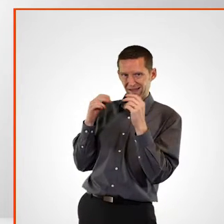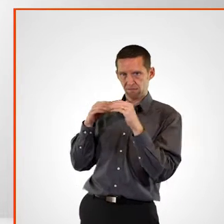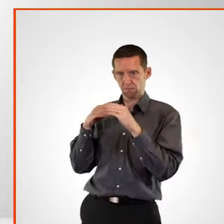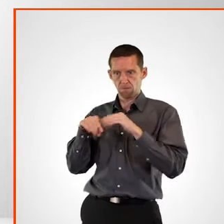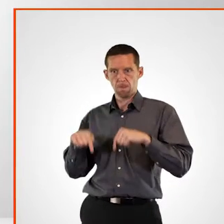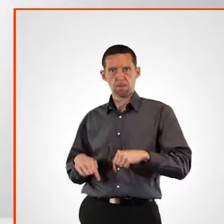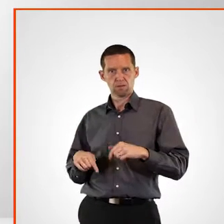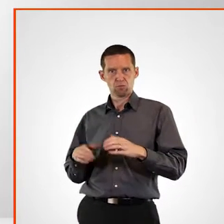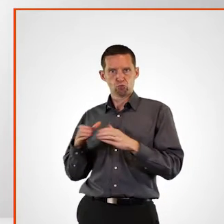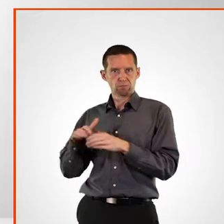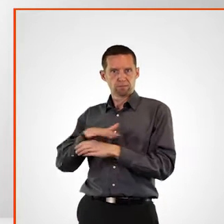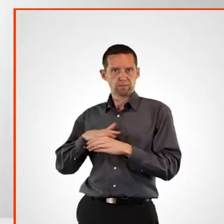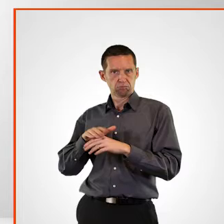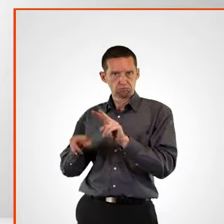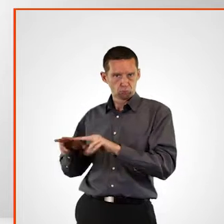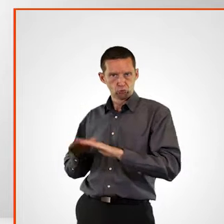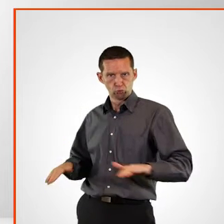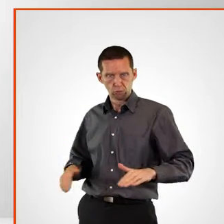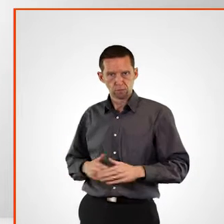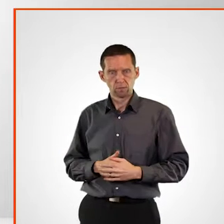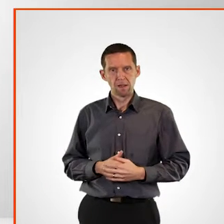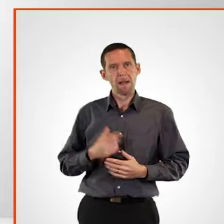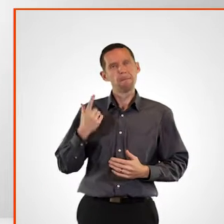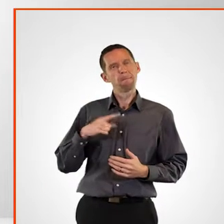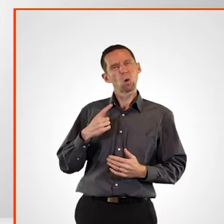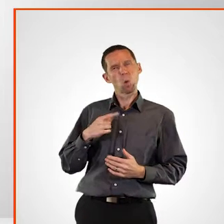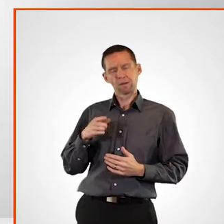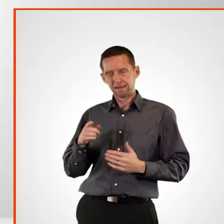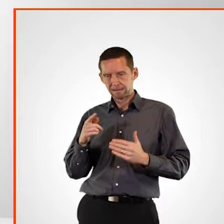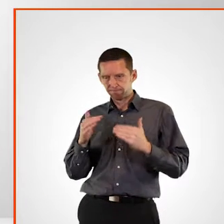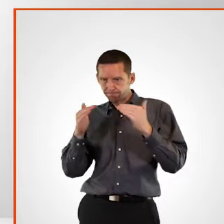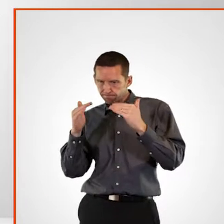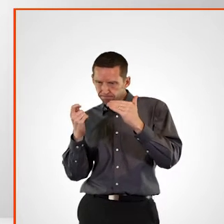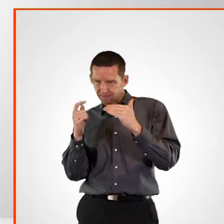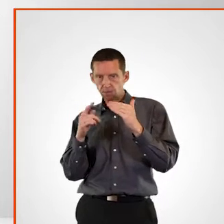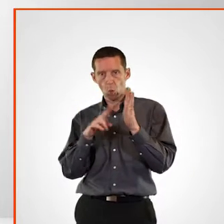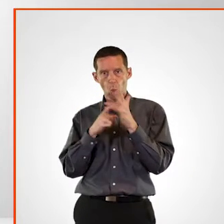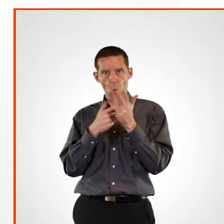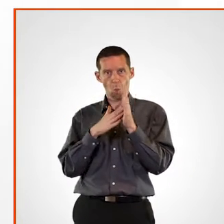in this particular group of kids. Because what we saw is very close to the norm, the test norm,